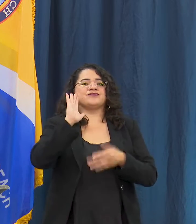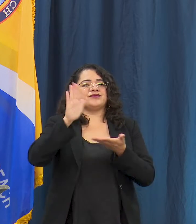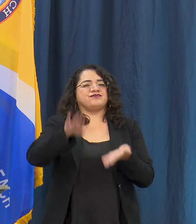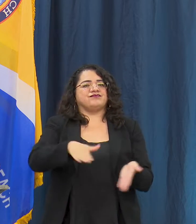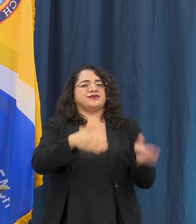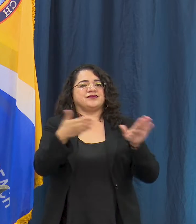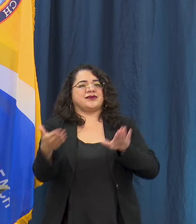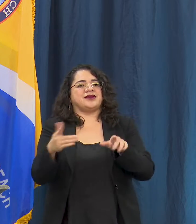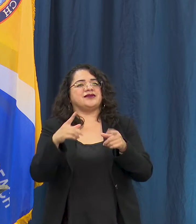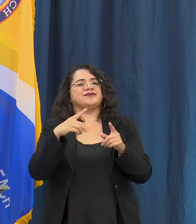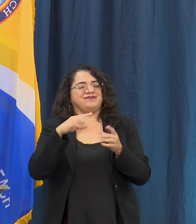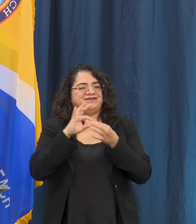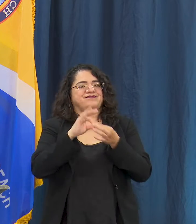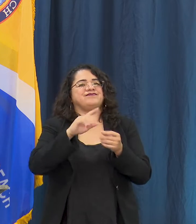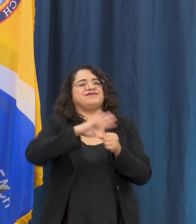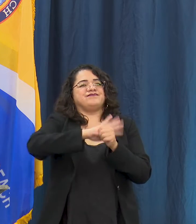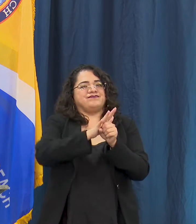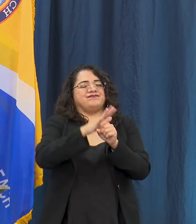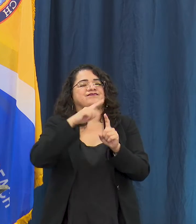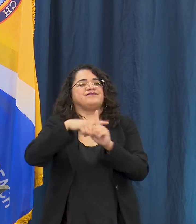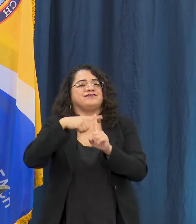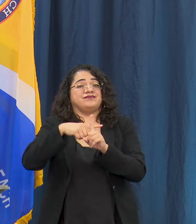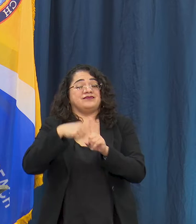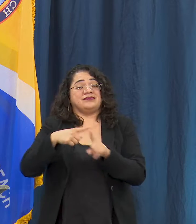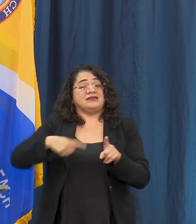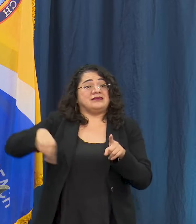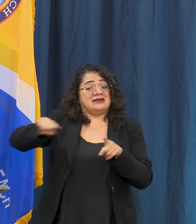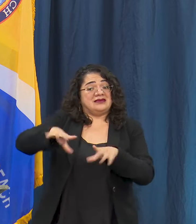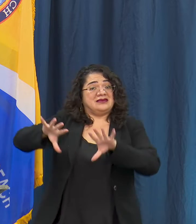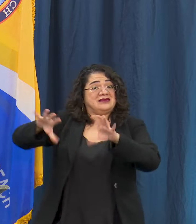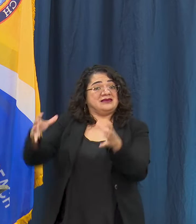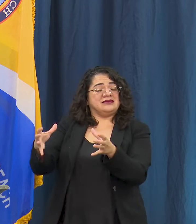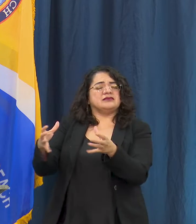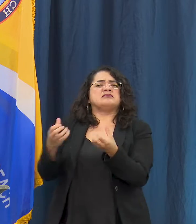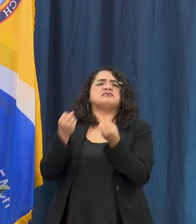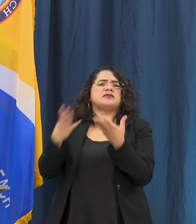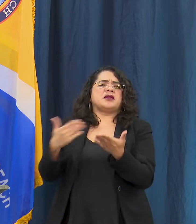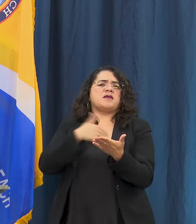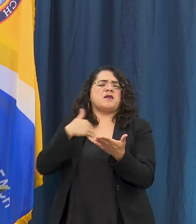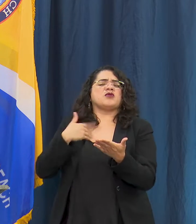the most vulnerable in our community and so this is still a serious health issue